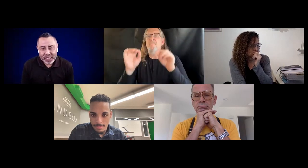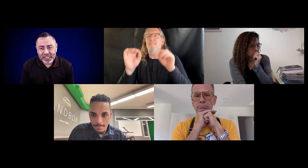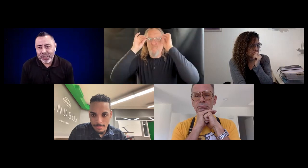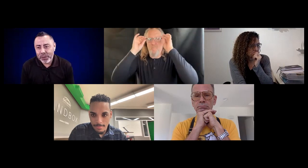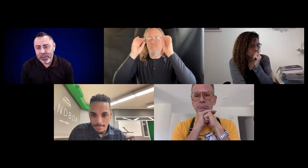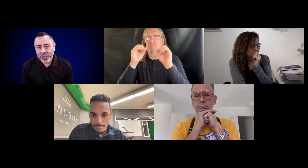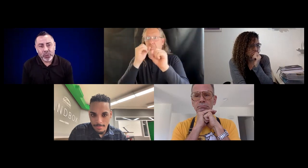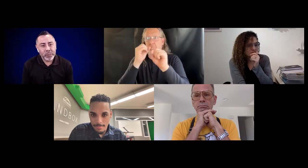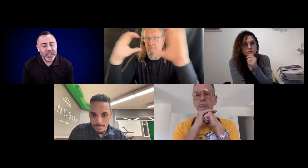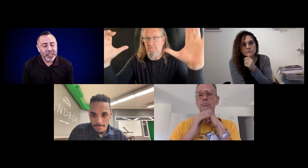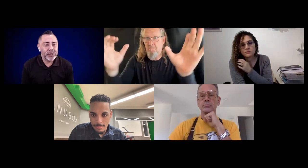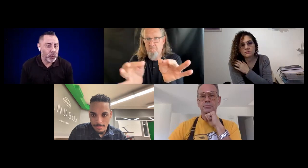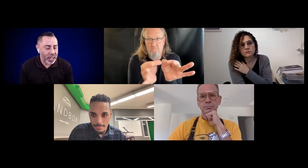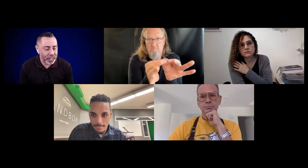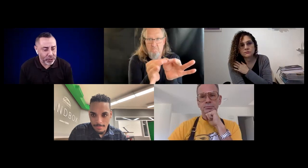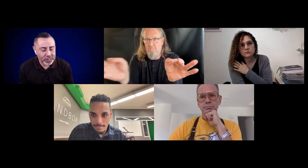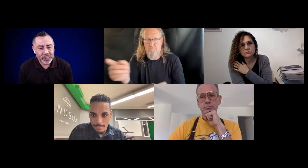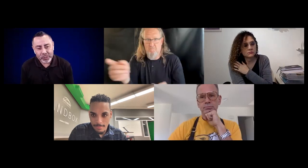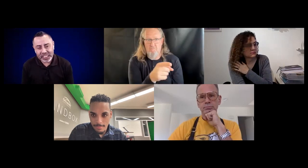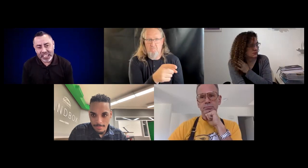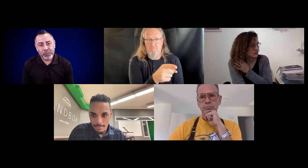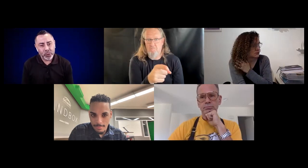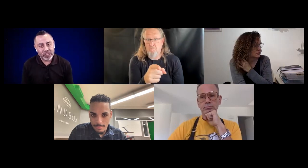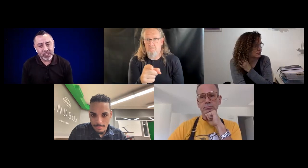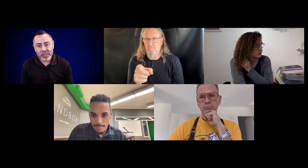And so this is where my my wire or my cable cord here comes into play.